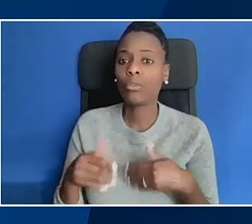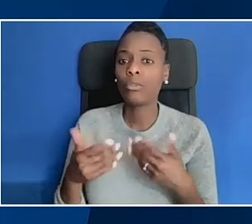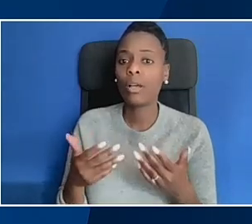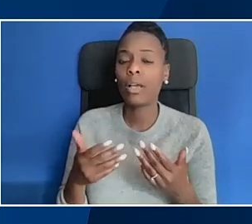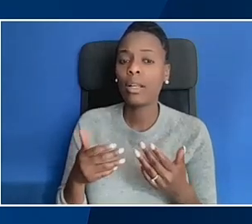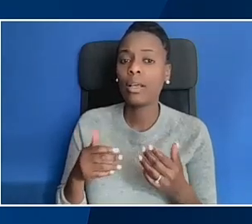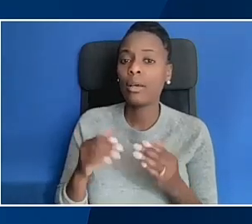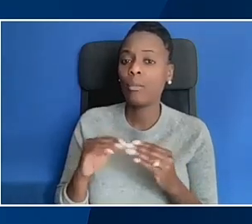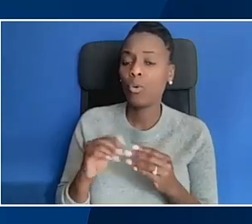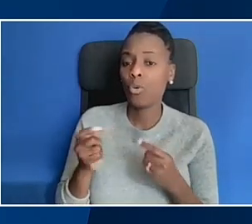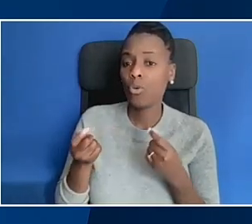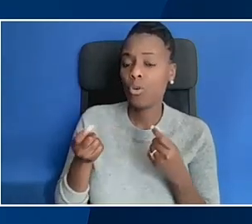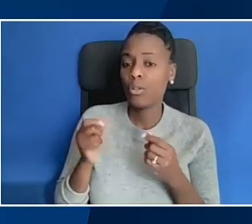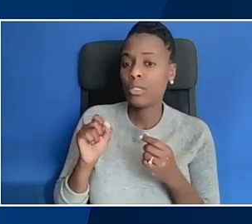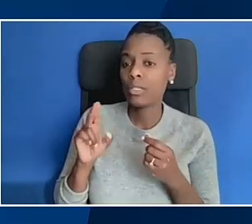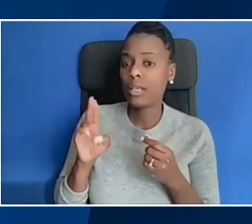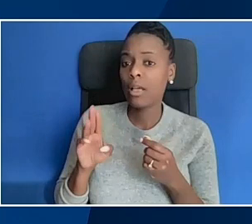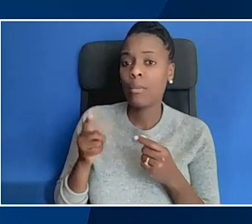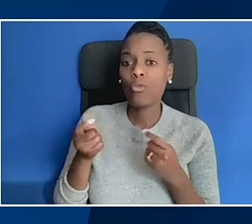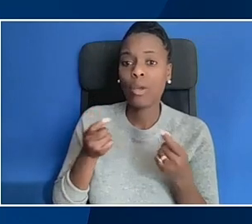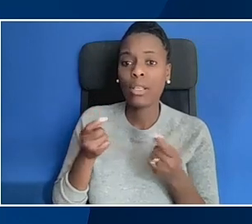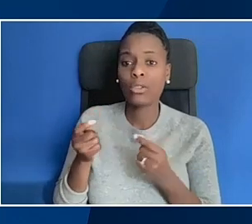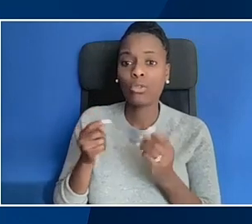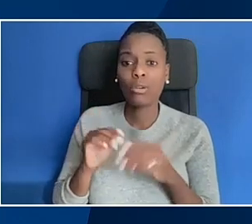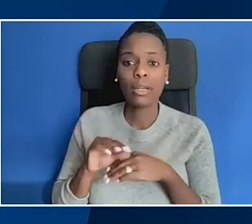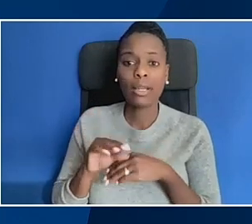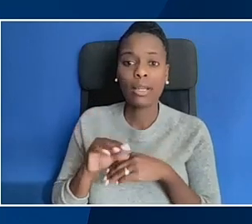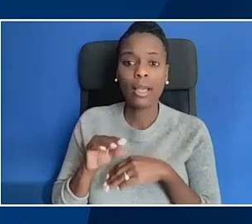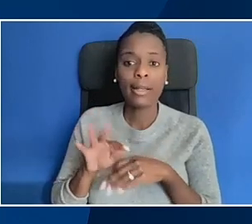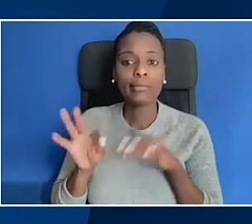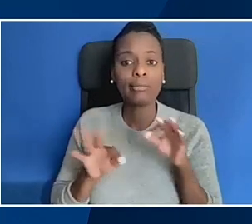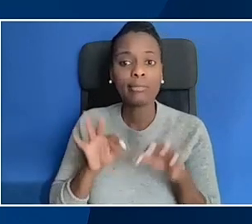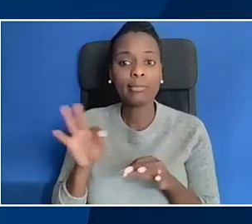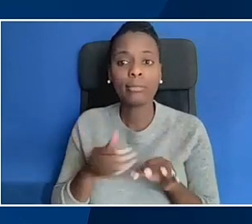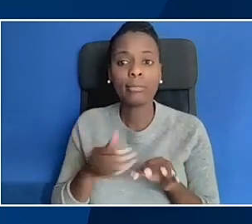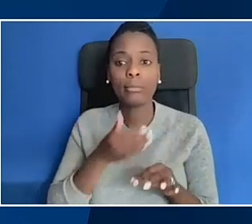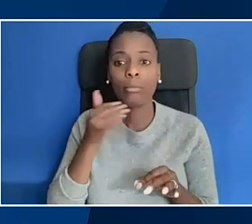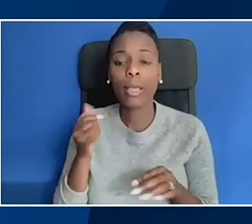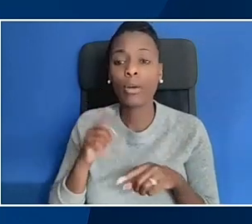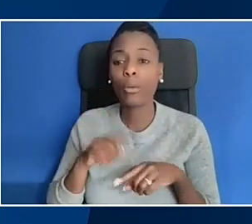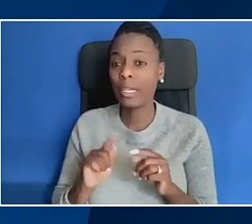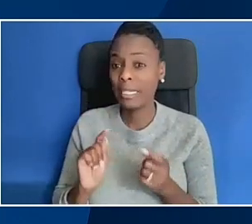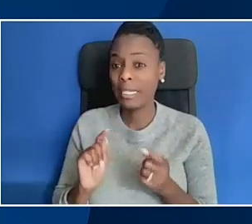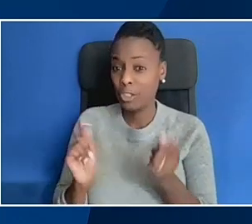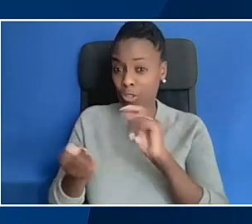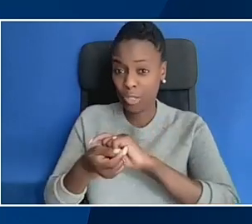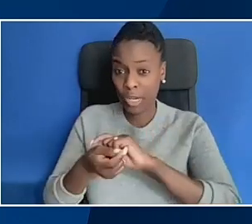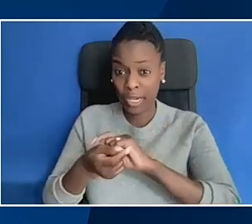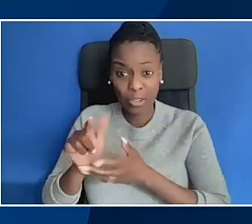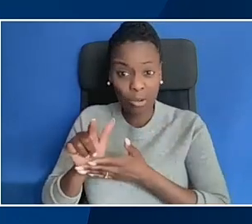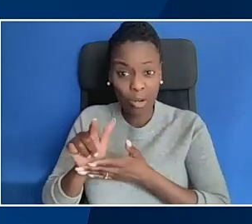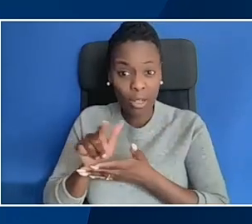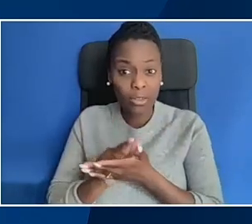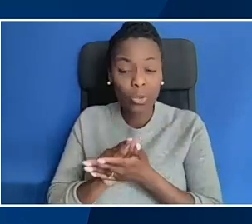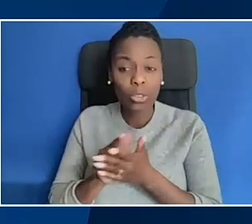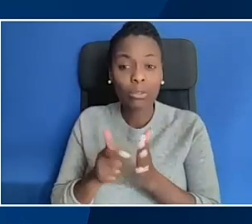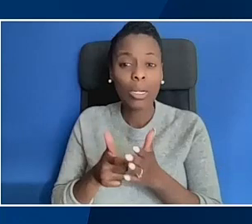But in regards to actually like, you know, changing regulatory requirements, that could be outside the scope. But, you know,